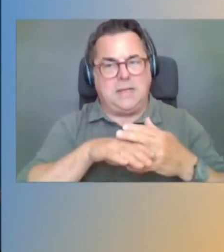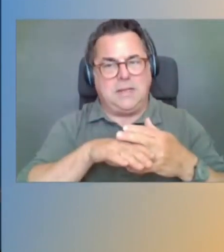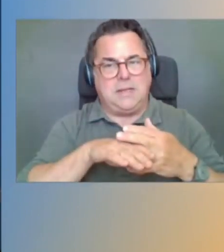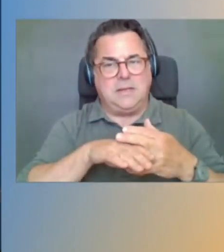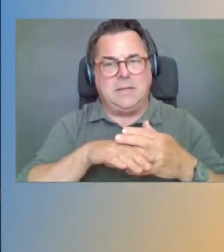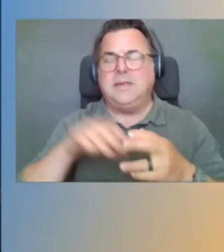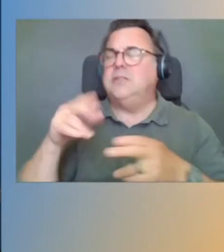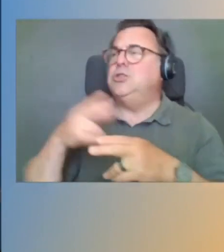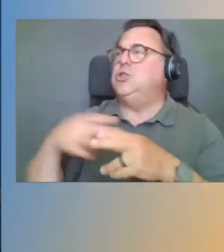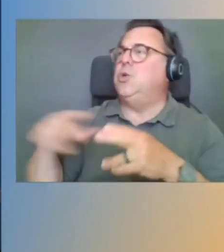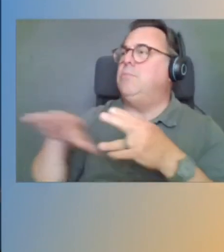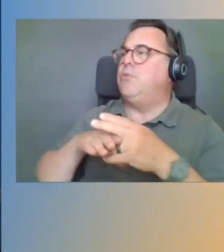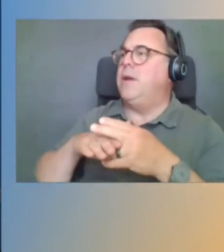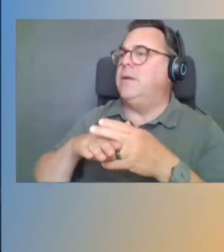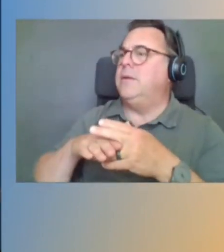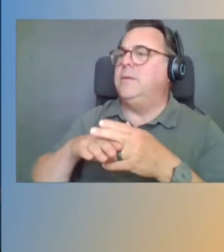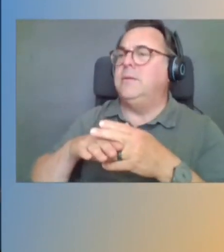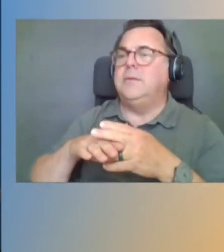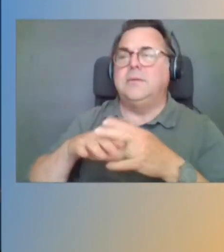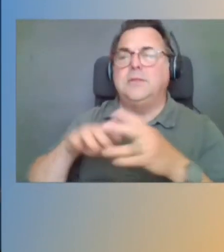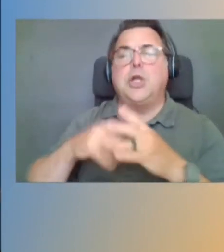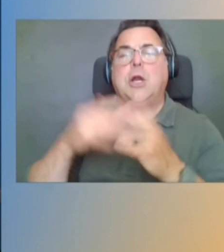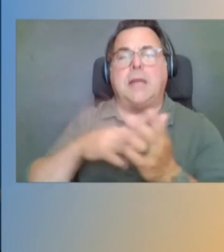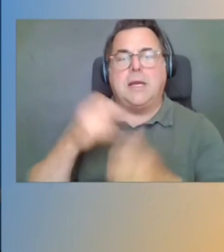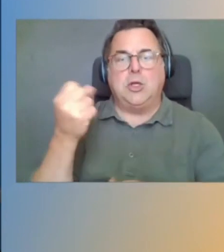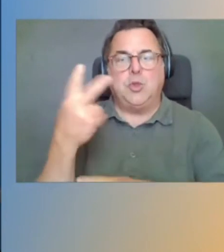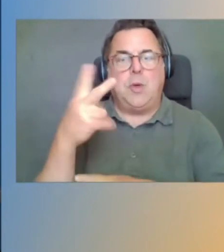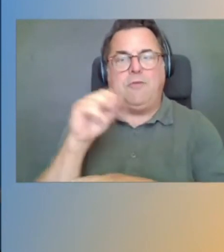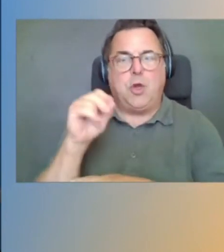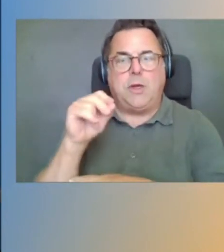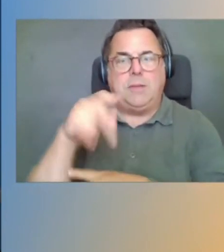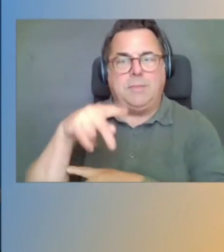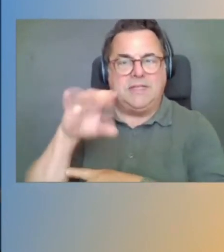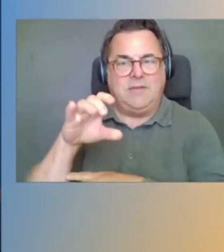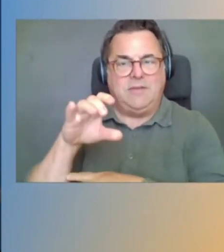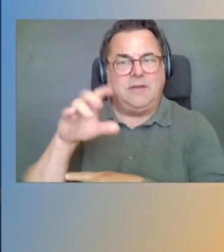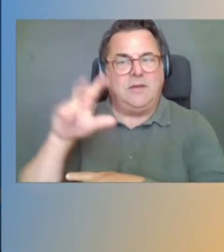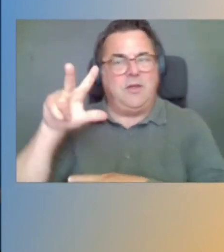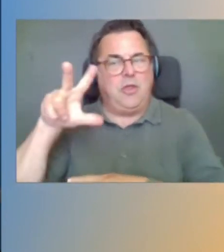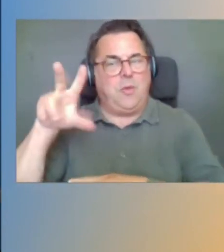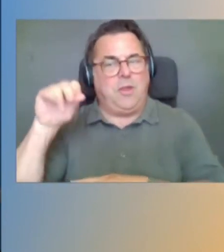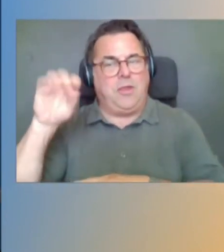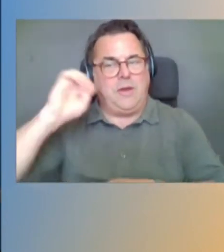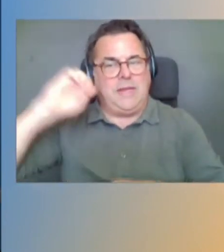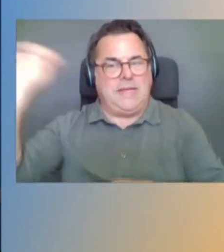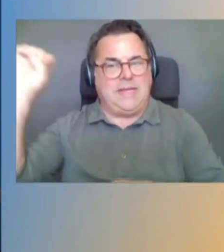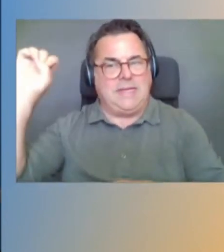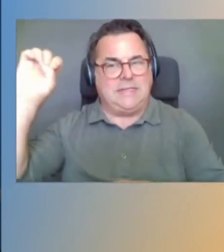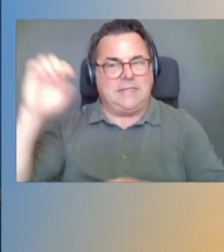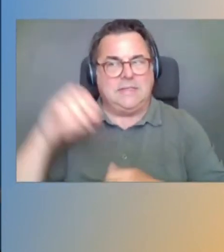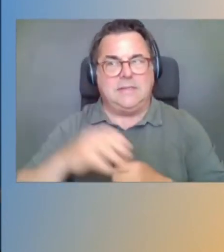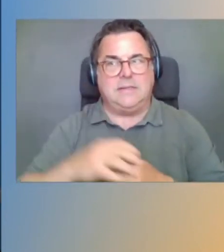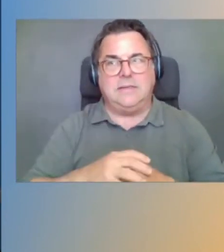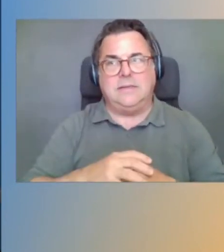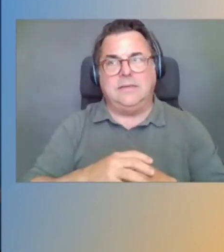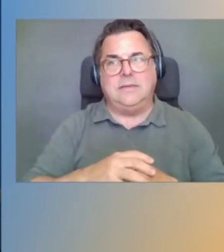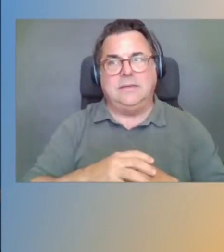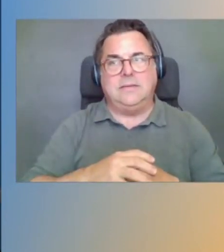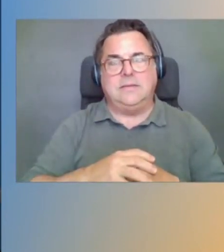until 12:30 Pacific time or 3:30 PM Eastern time. And then we'll pick up this afternoon.